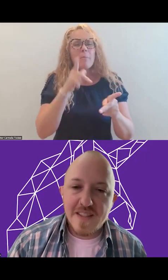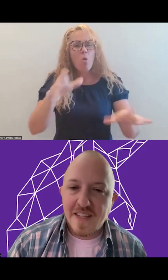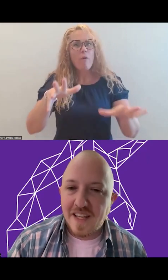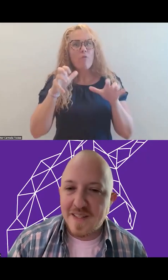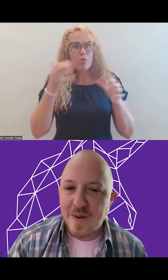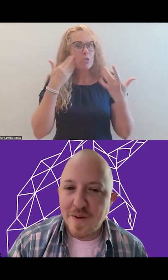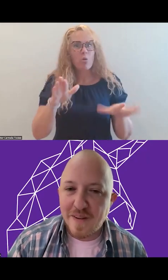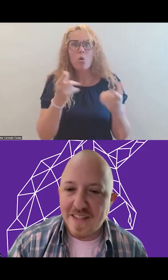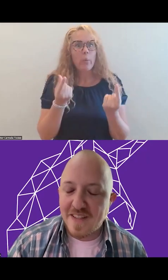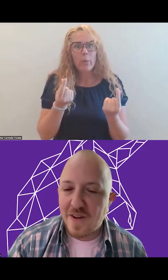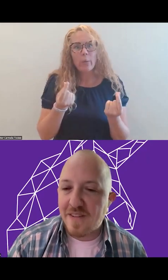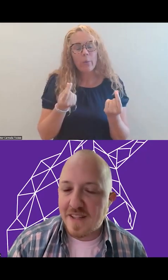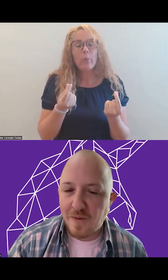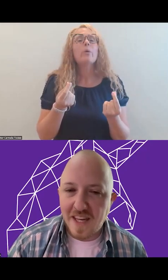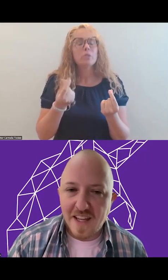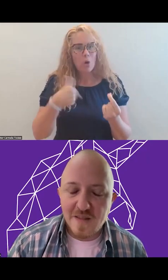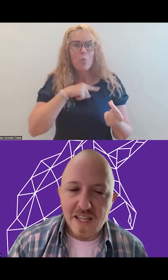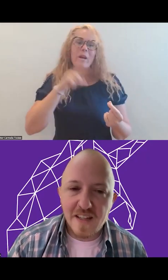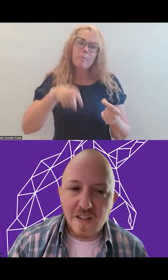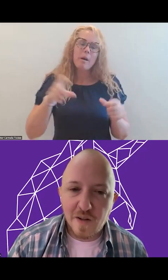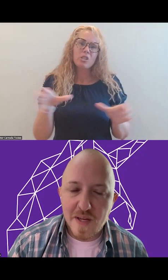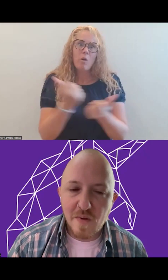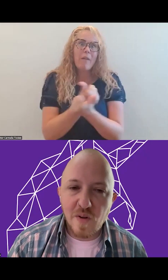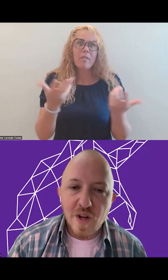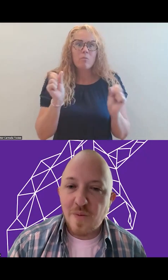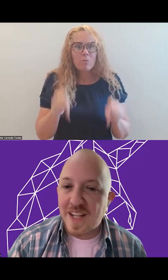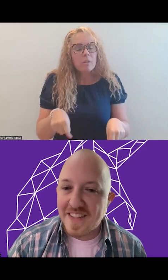I THINK IT BEHOOVES US TO MAKE SURE IT IS CLEAR TO PEOPLE WHAT IS